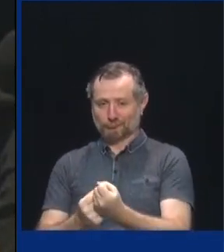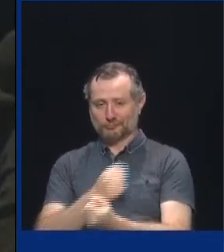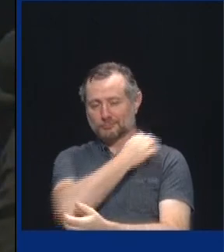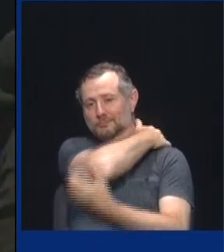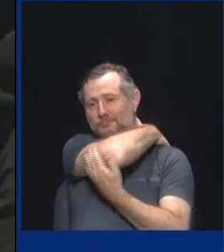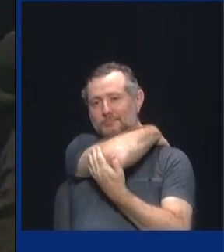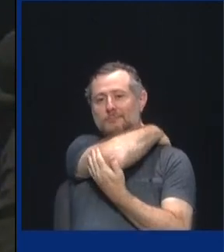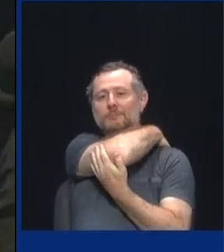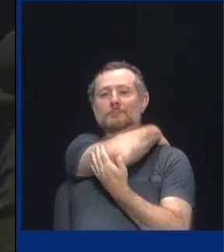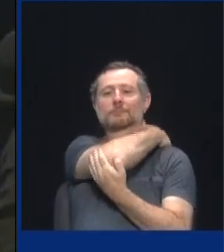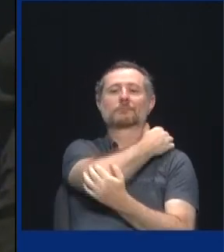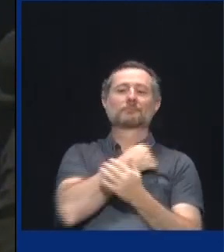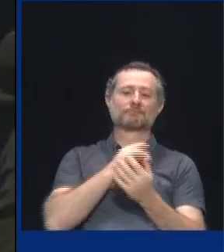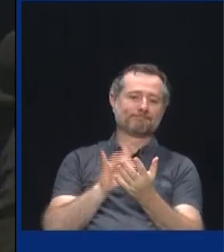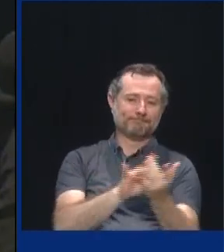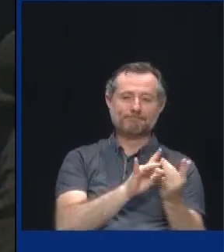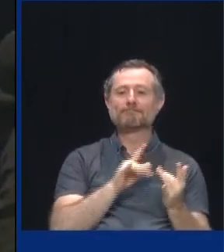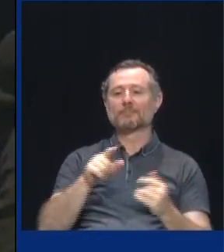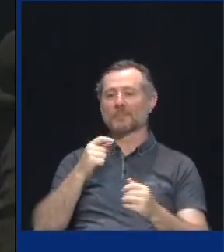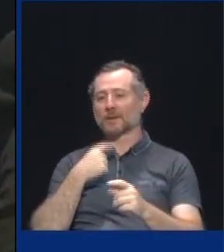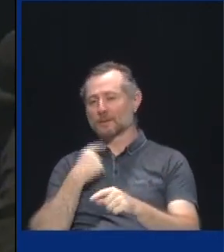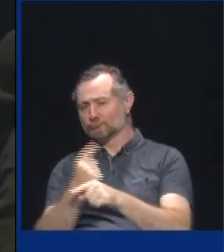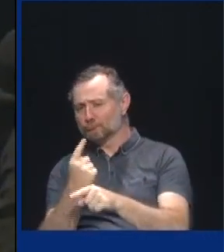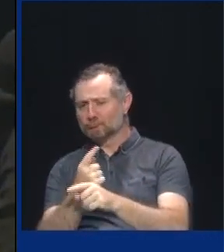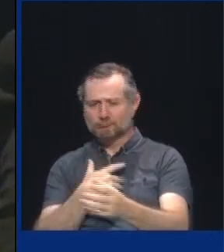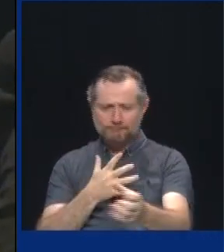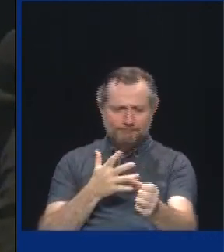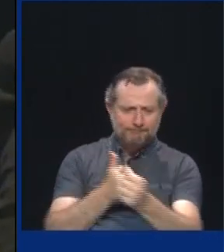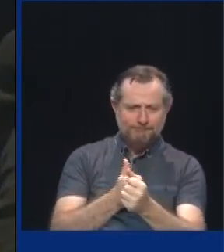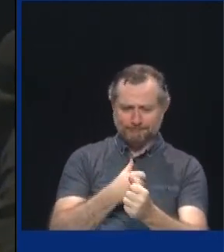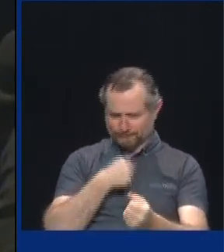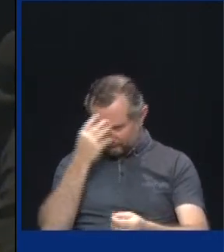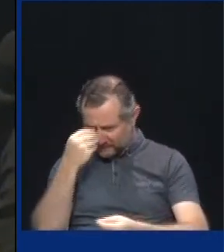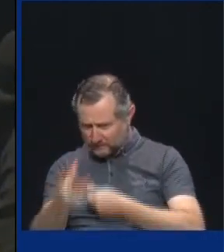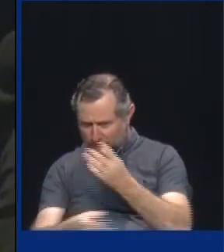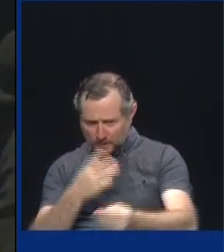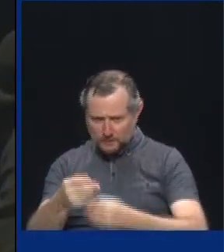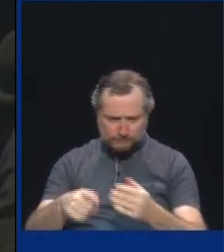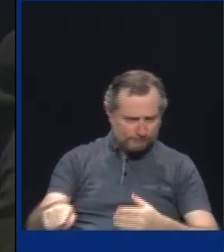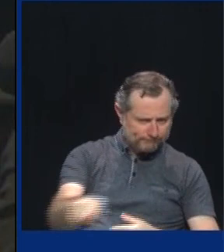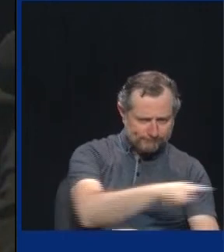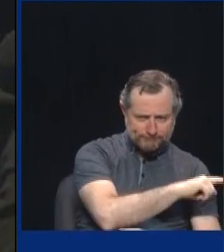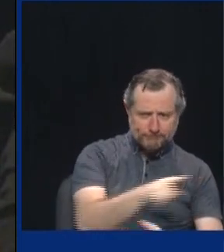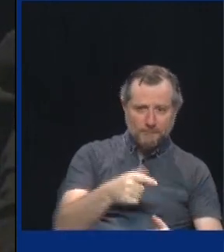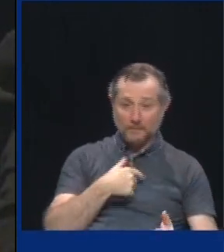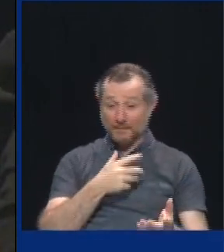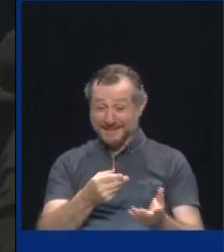OF OUR COMMUNITIES ARE GOING TO HAVE THE FINANCIAL SUPPORT THEY NEED TO REACH PEOPLE WITH THE MOST ACCURATE AND UP TO DATE